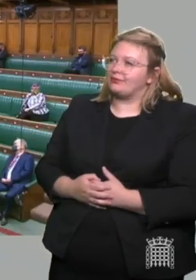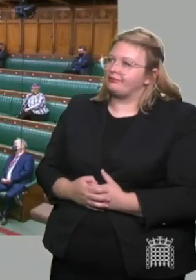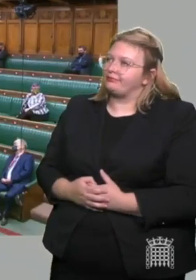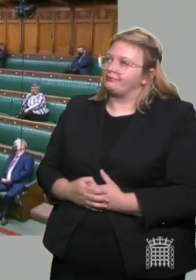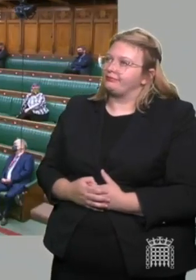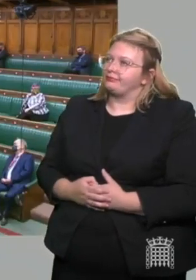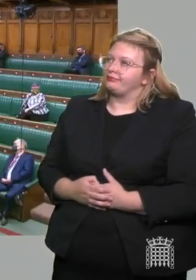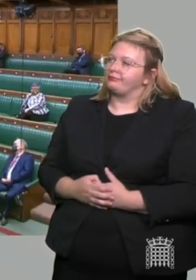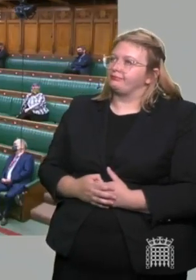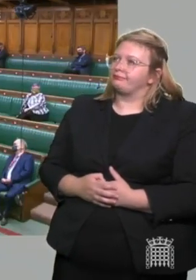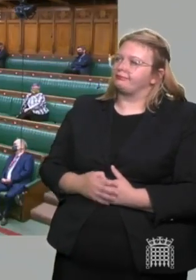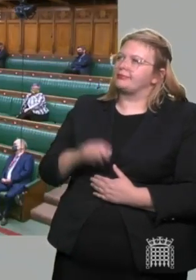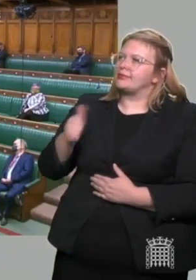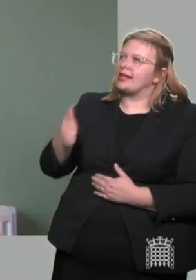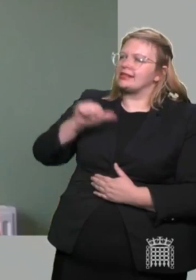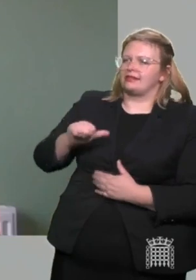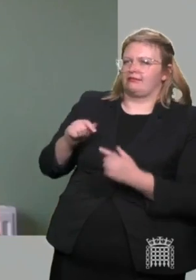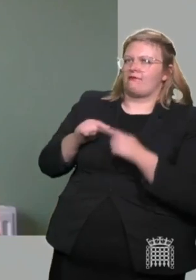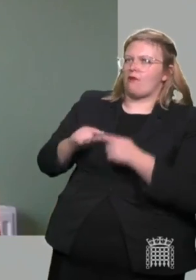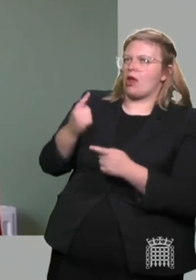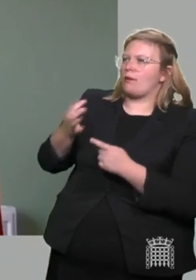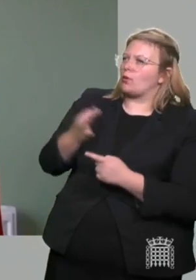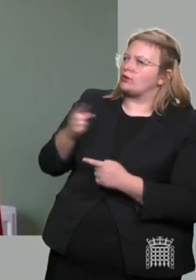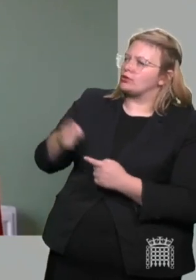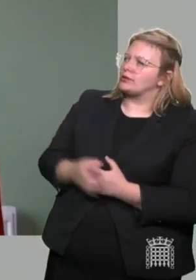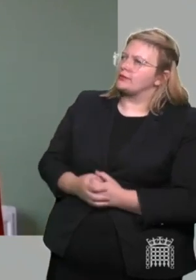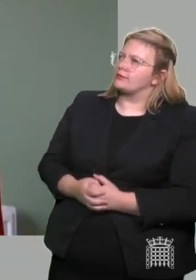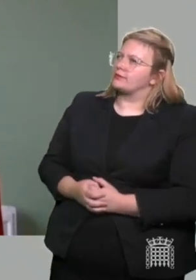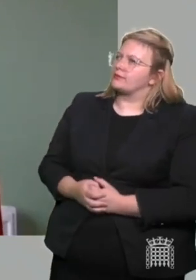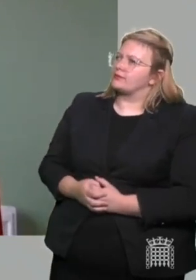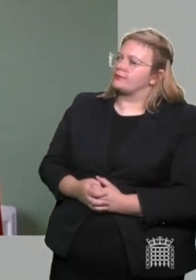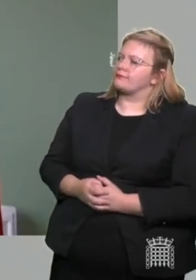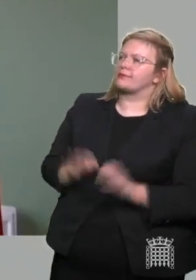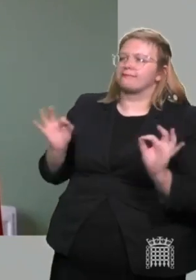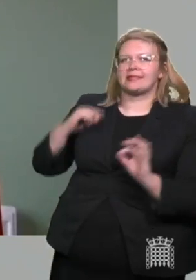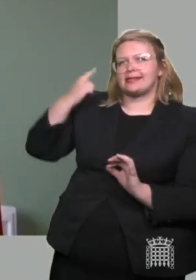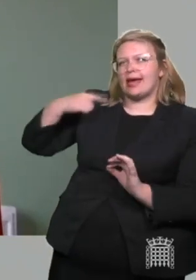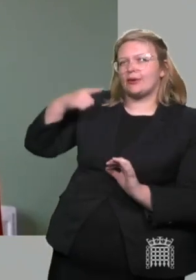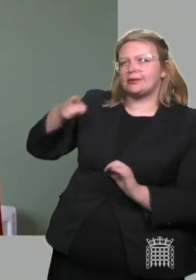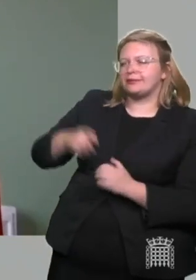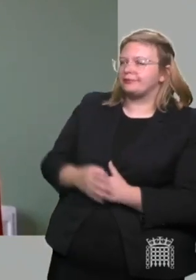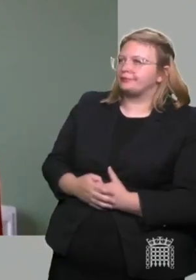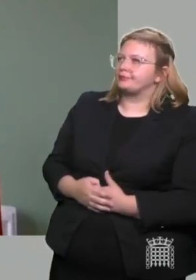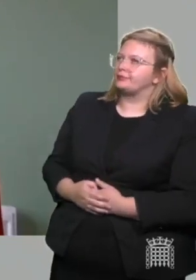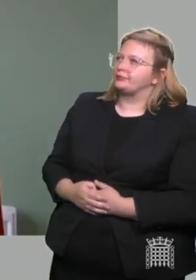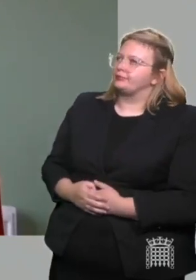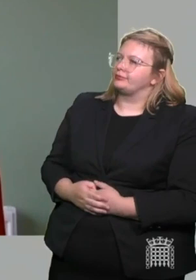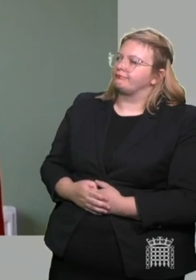You are on mute, I think, Andrea. >> Andrea Jenkyns Mr Speaker